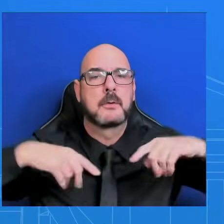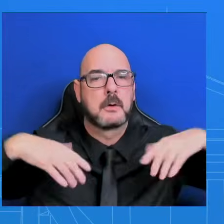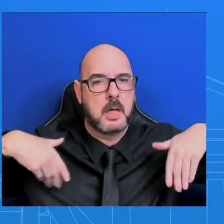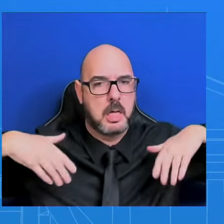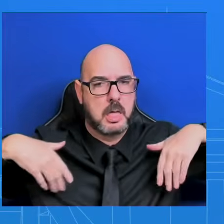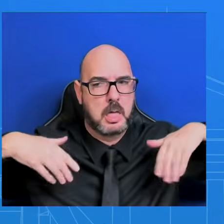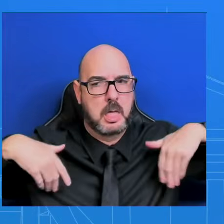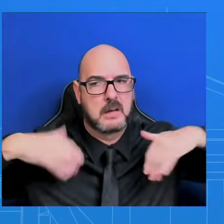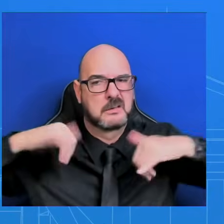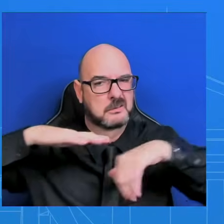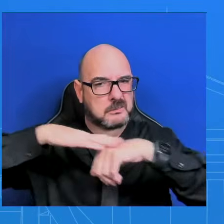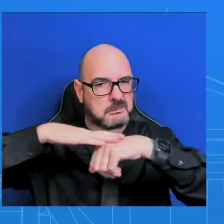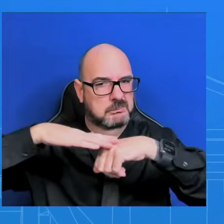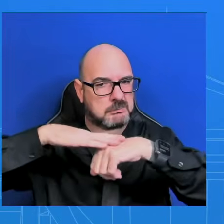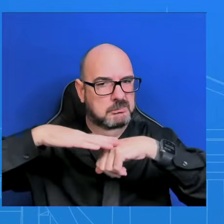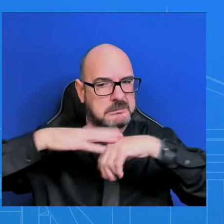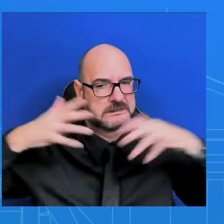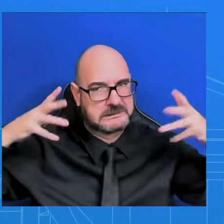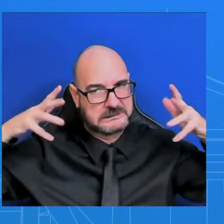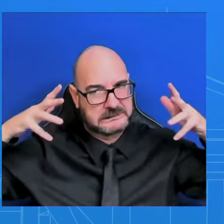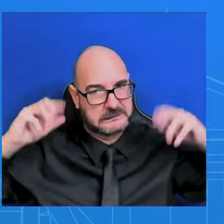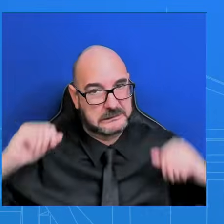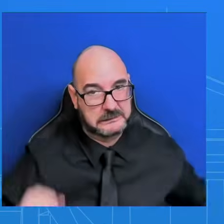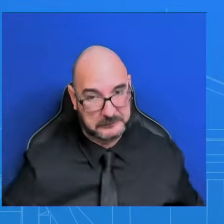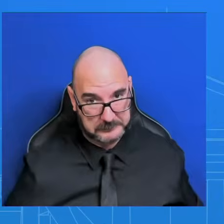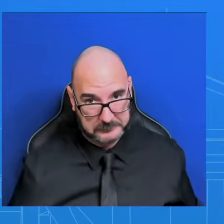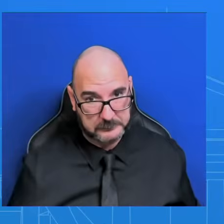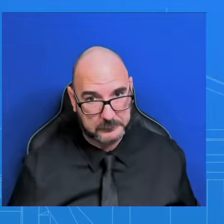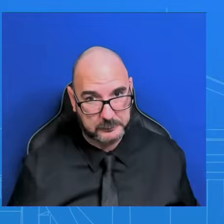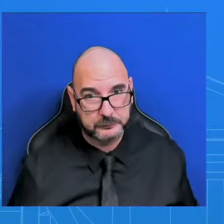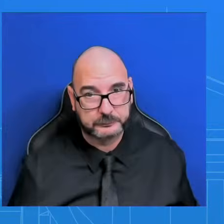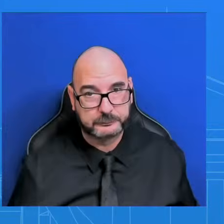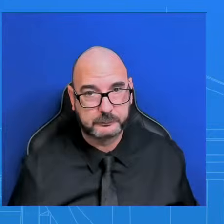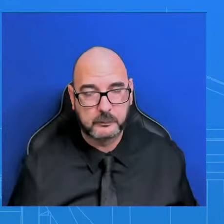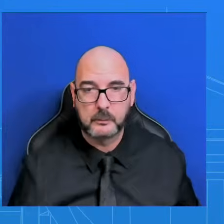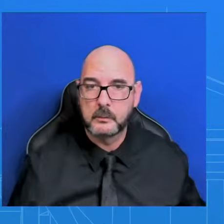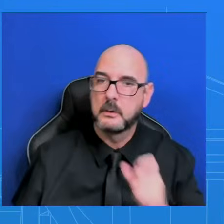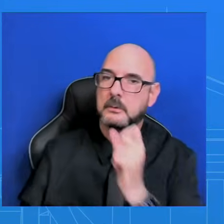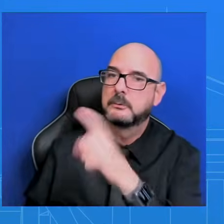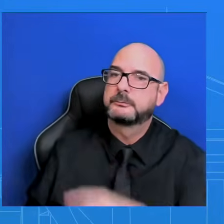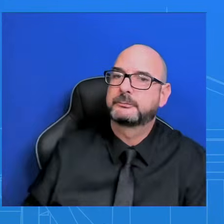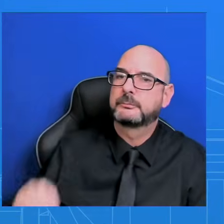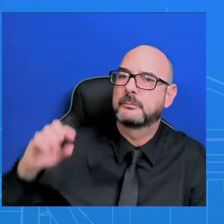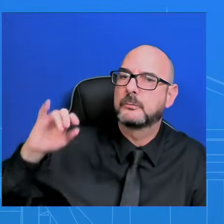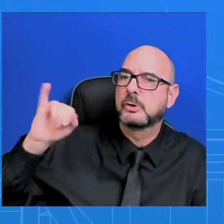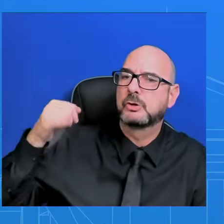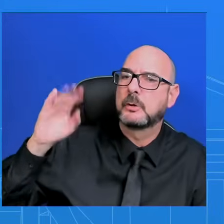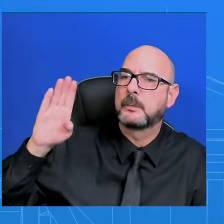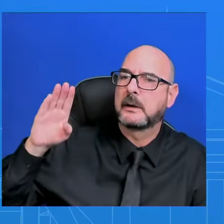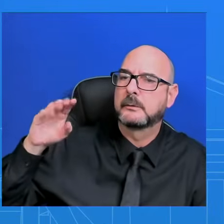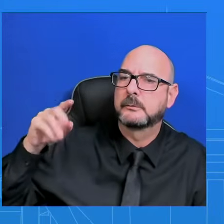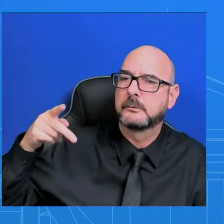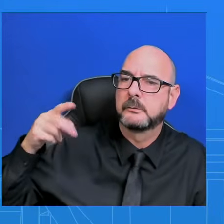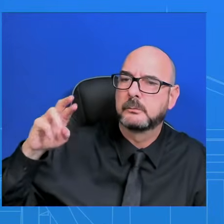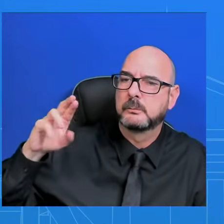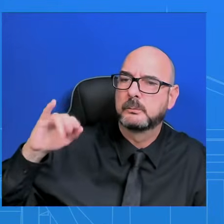The Press: J.B. Pritzker was in Des Moines this week and was talking about the inhumane practices